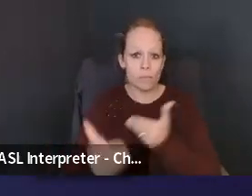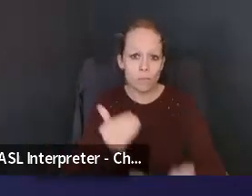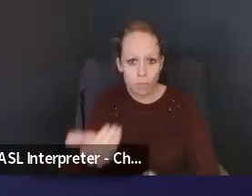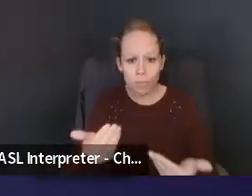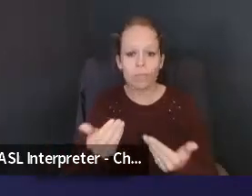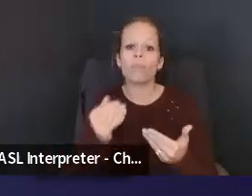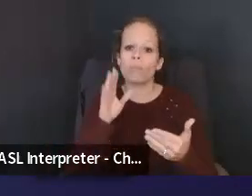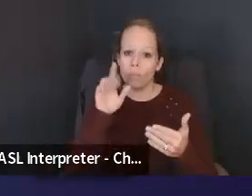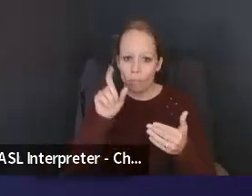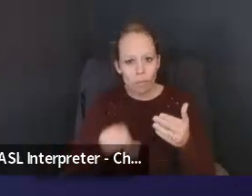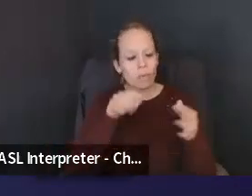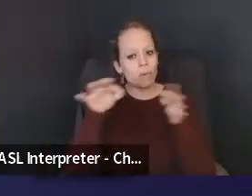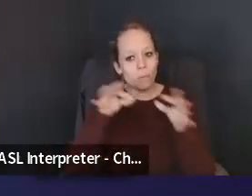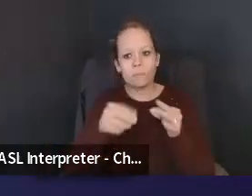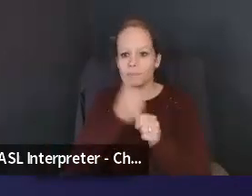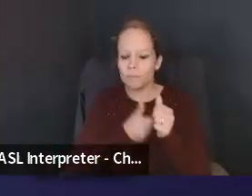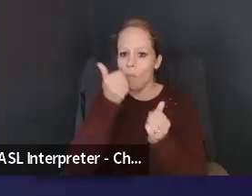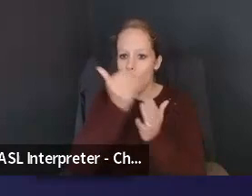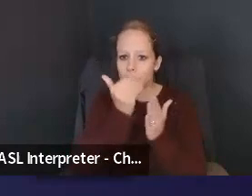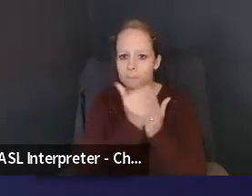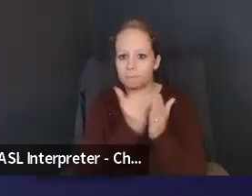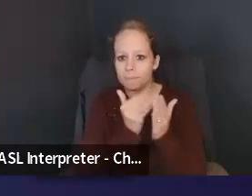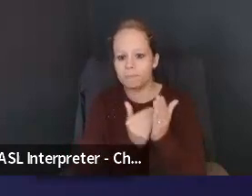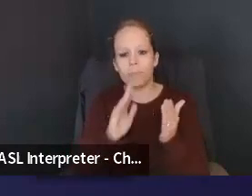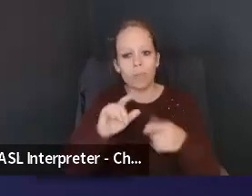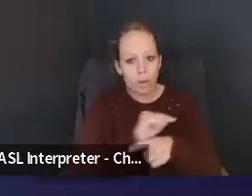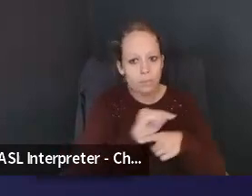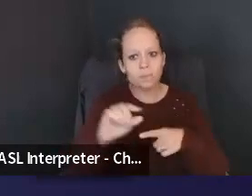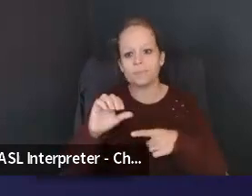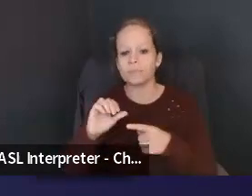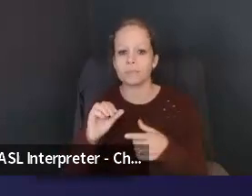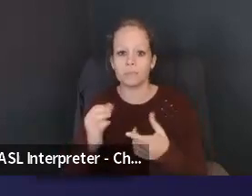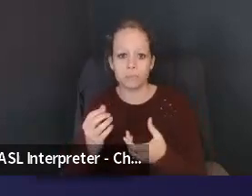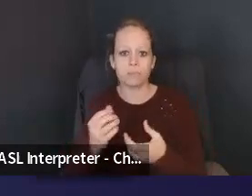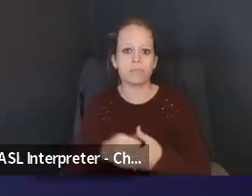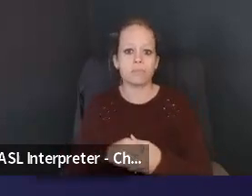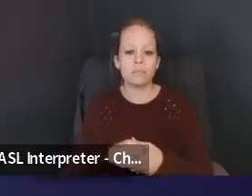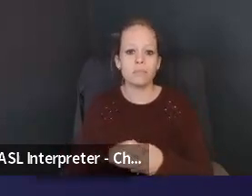your research plan, of your training. Dr. Gooden, in our LEND program, I'm referring back to that